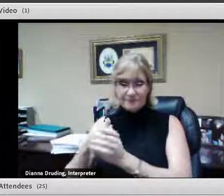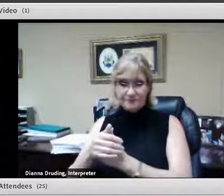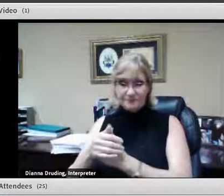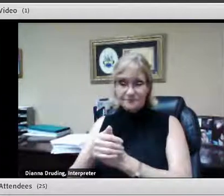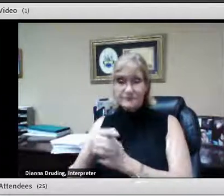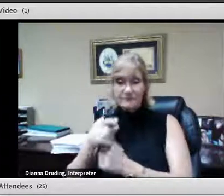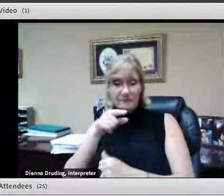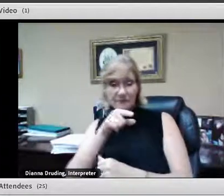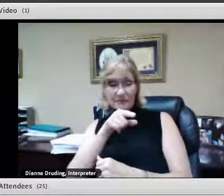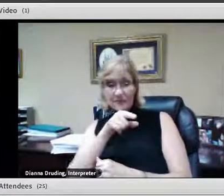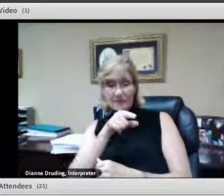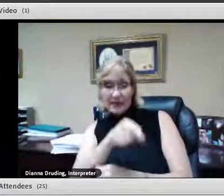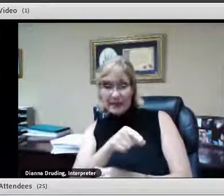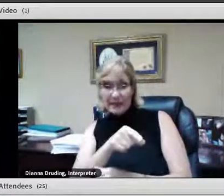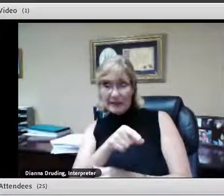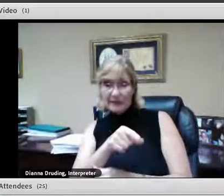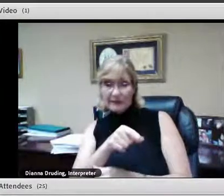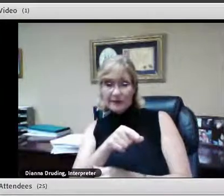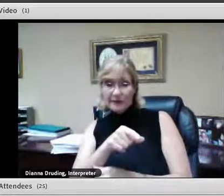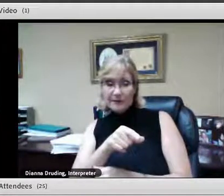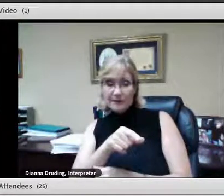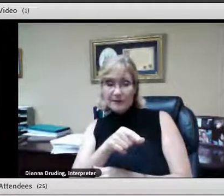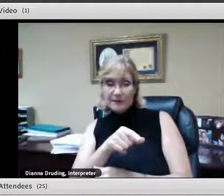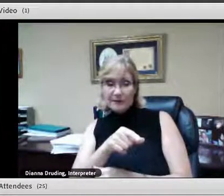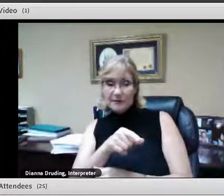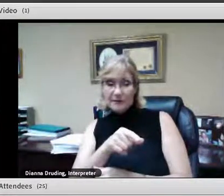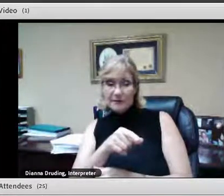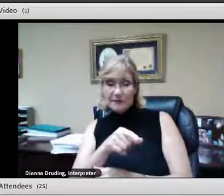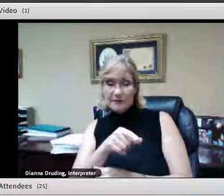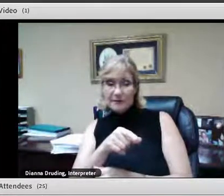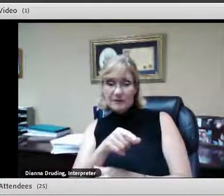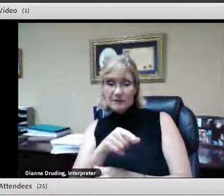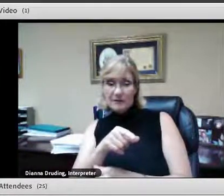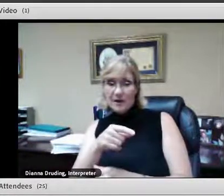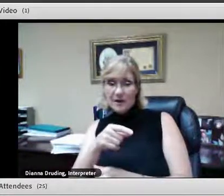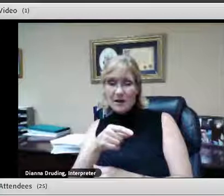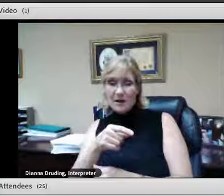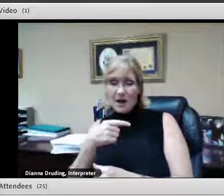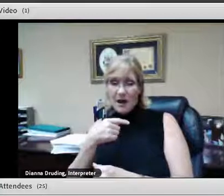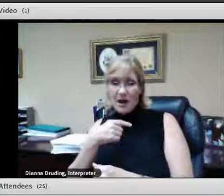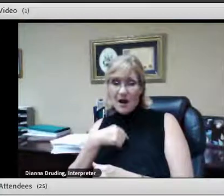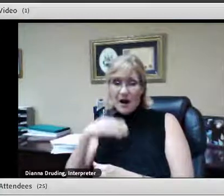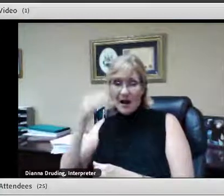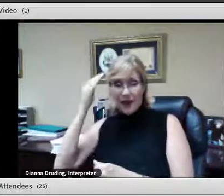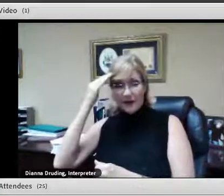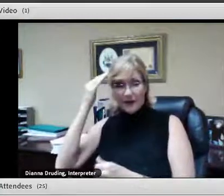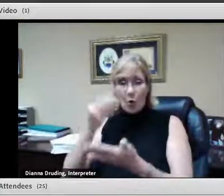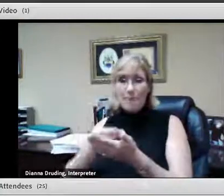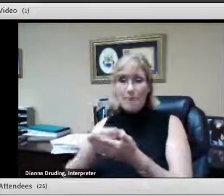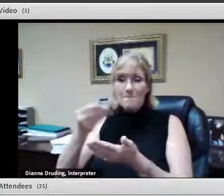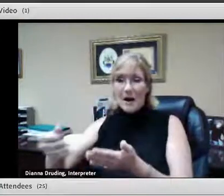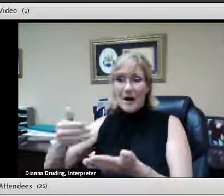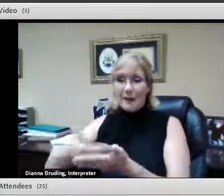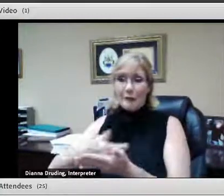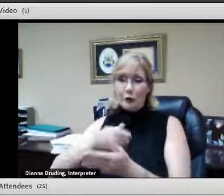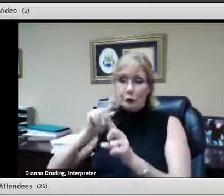So, here's where you could... buy new fidget spinners, buy new costumes for your fidget spinner.